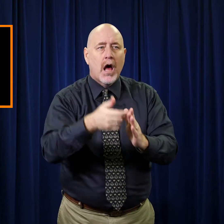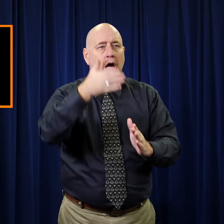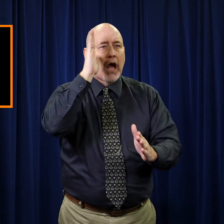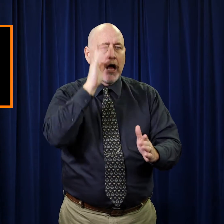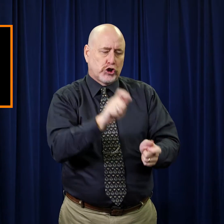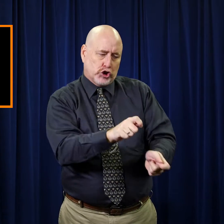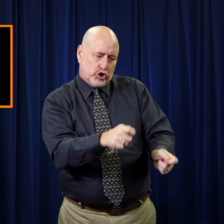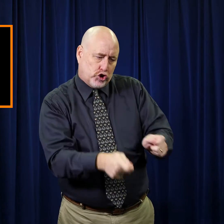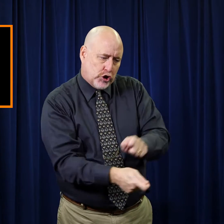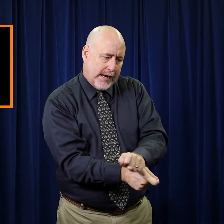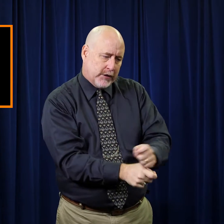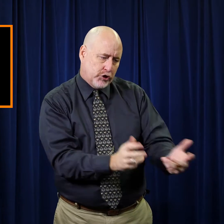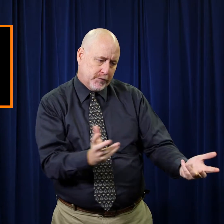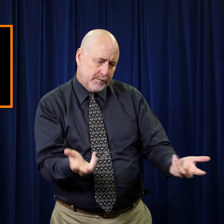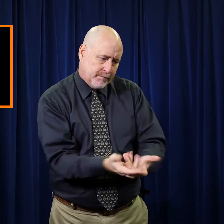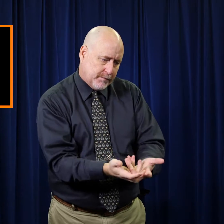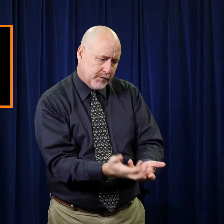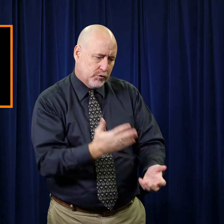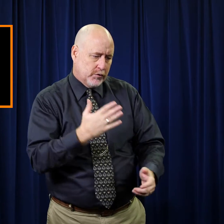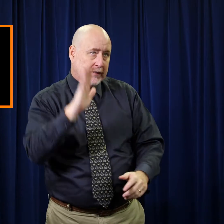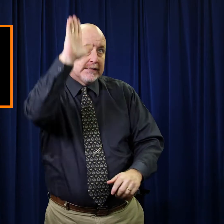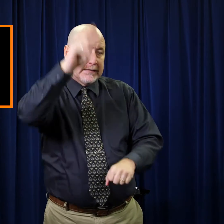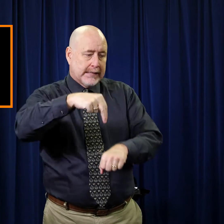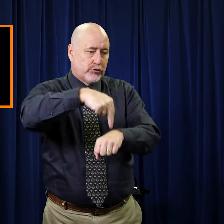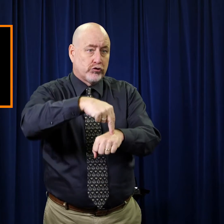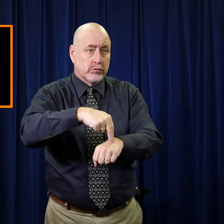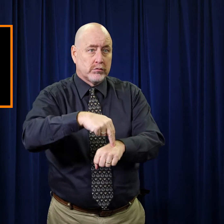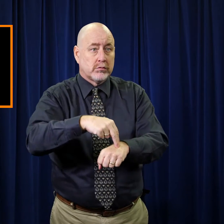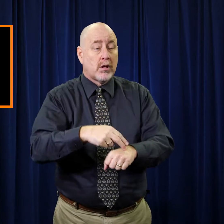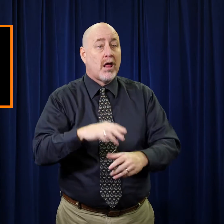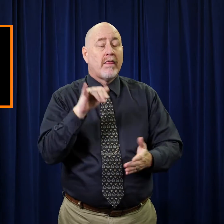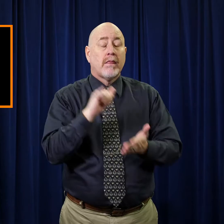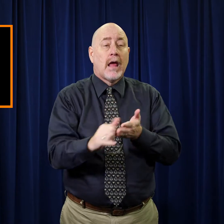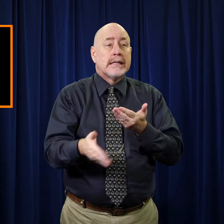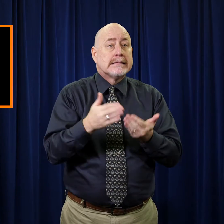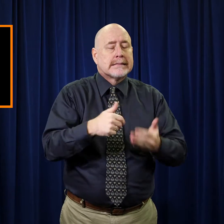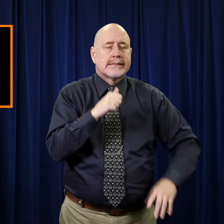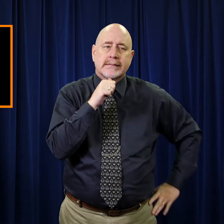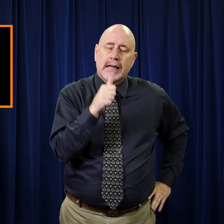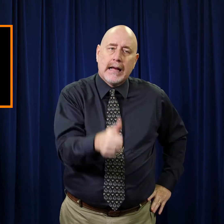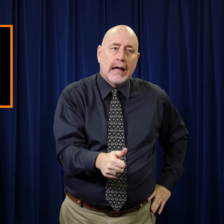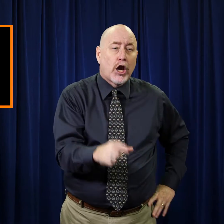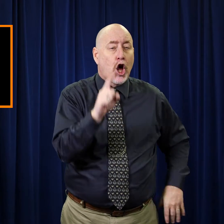time for God to shape the Israelites into a nation. Now understand that that's hard to do.